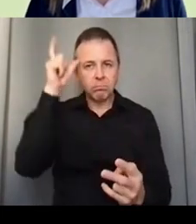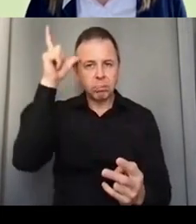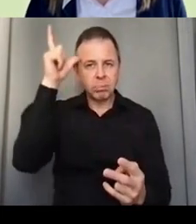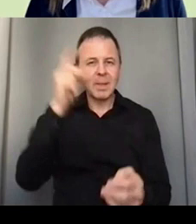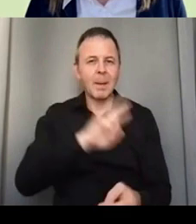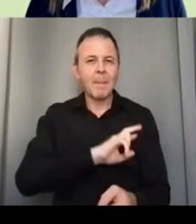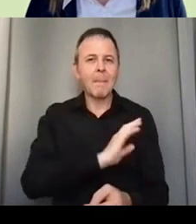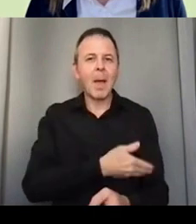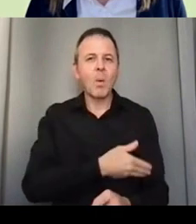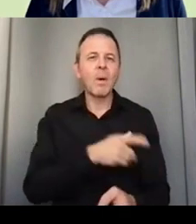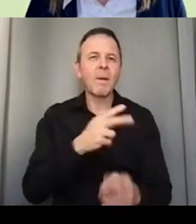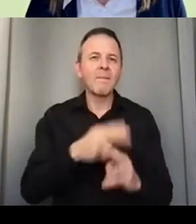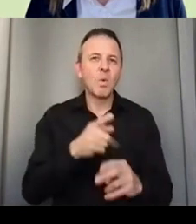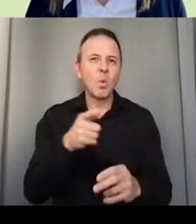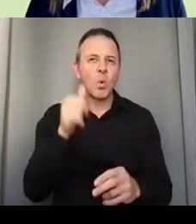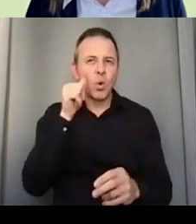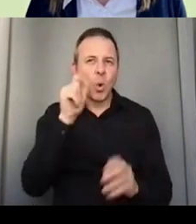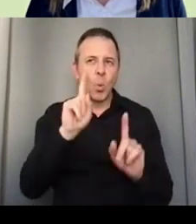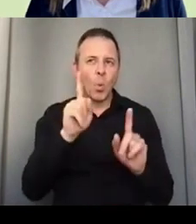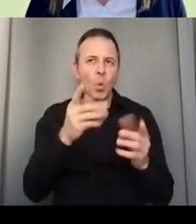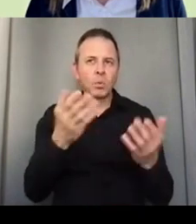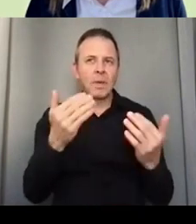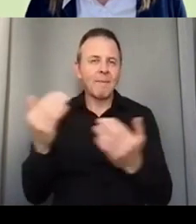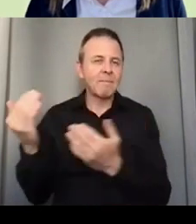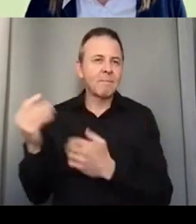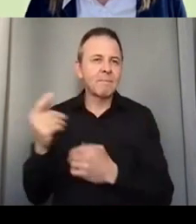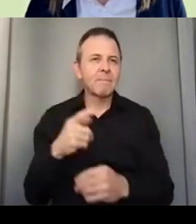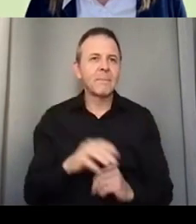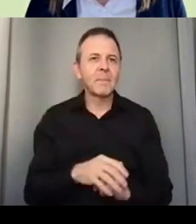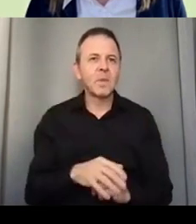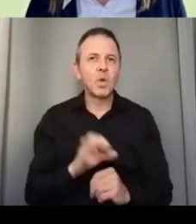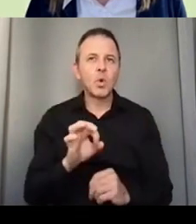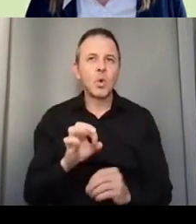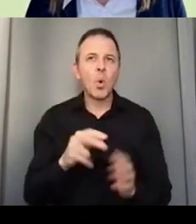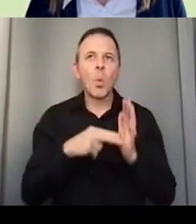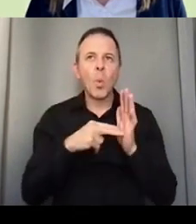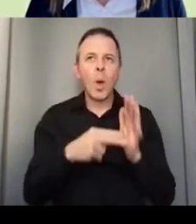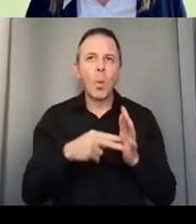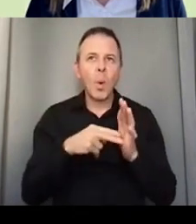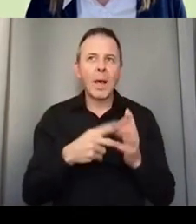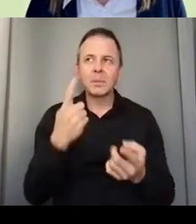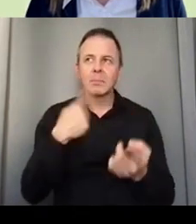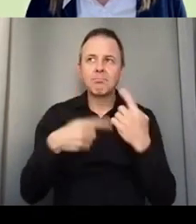expect it's not all about waiting for them to tell you it's great for you to